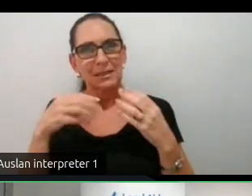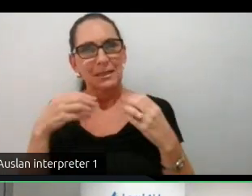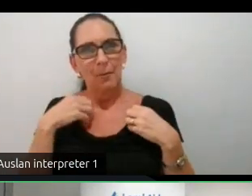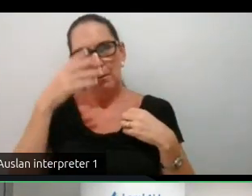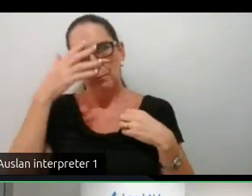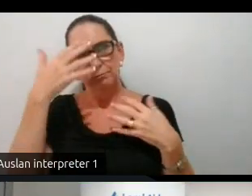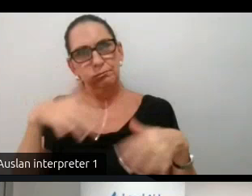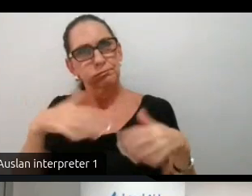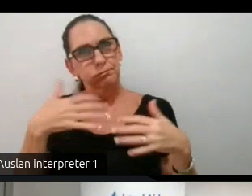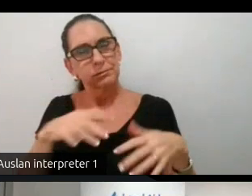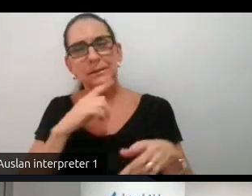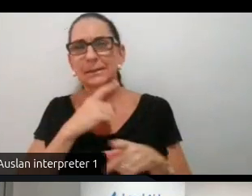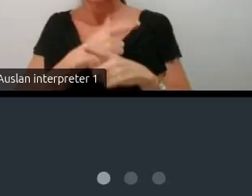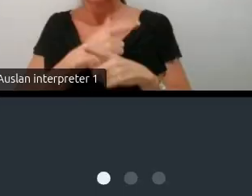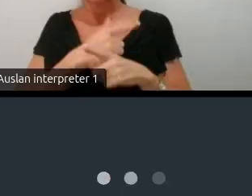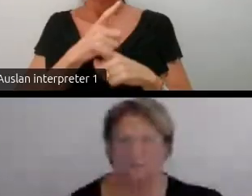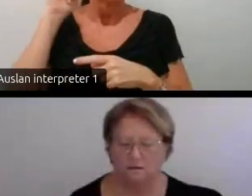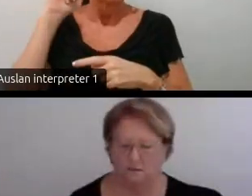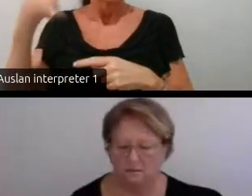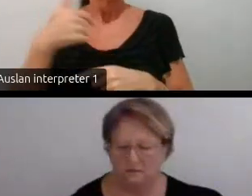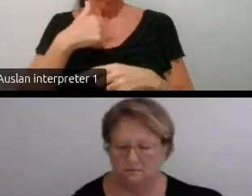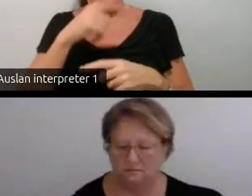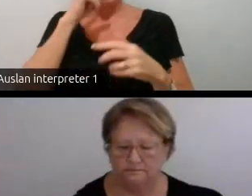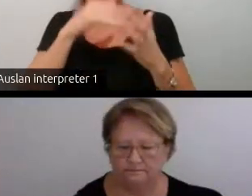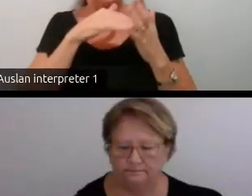companies, you don't want to go through that. You don't want you don't want to deal with that